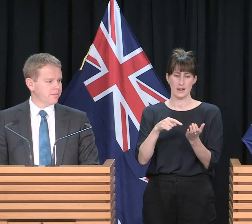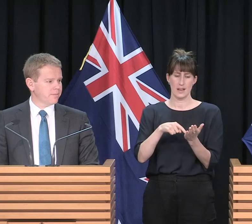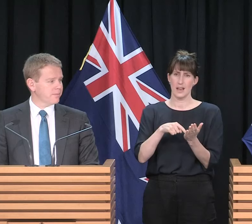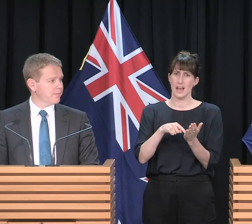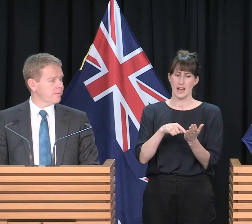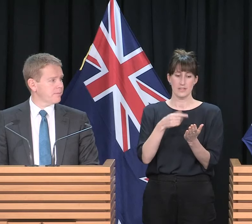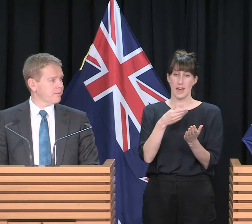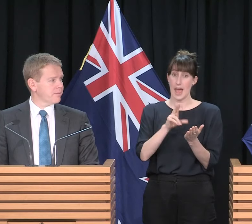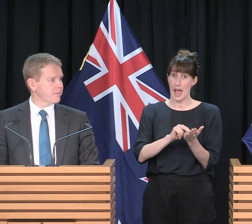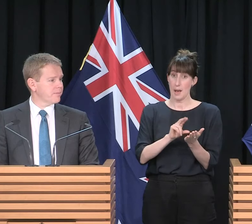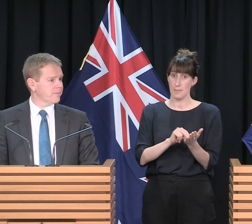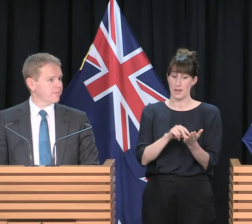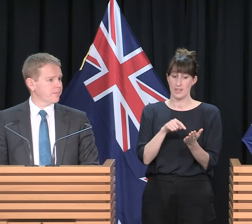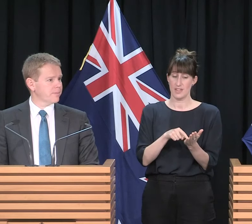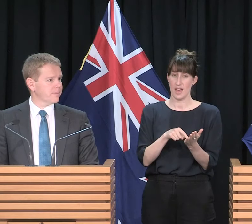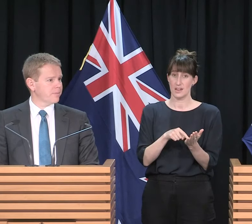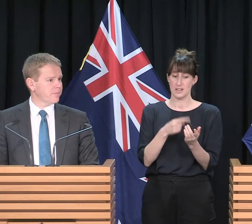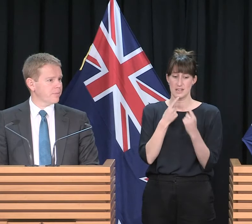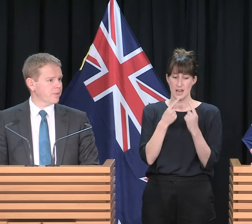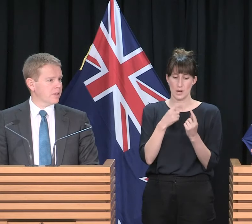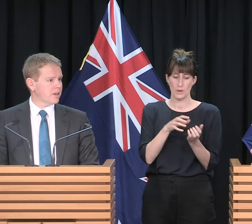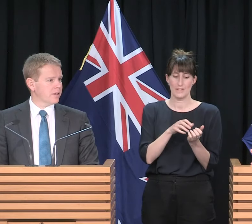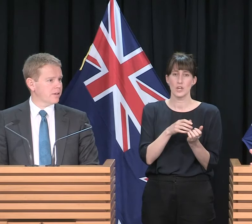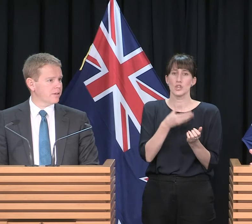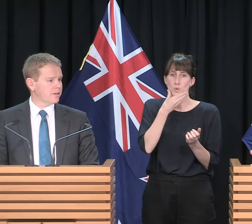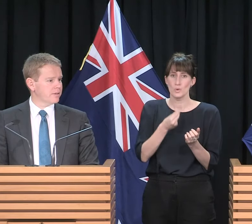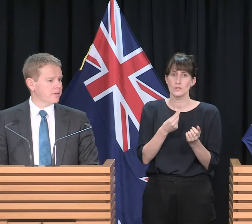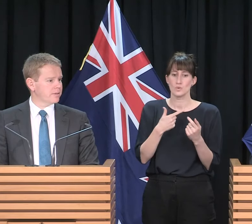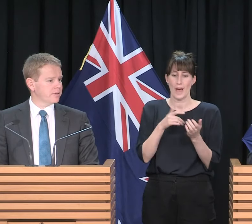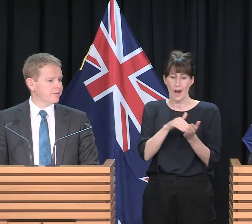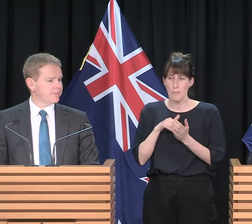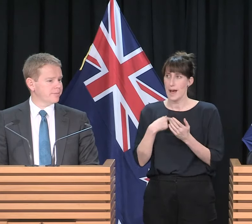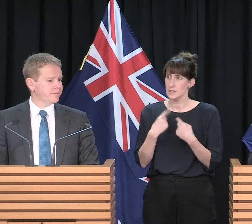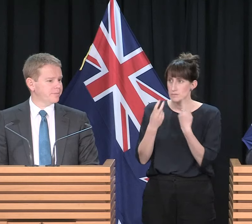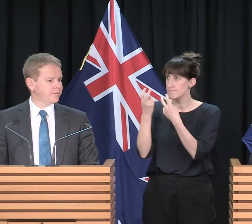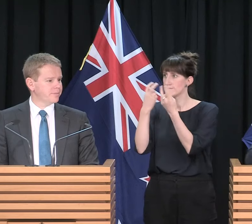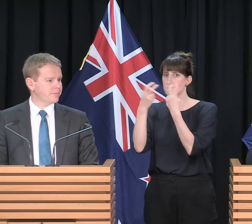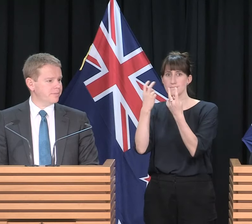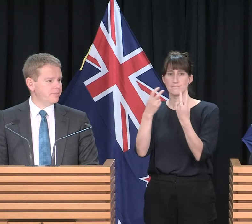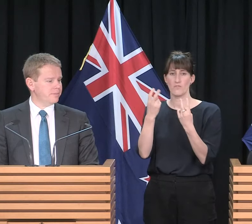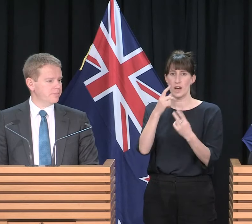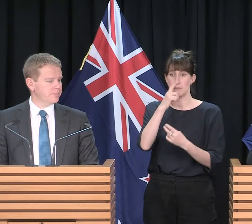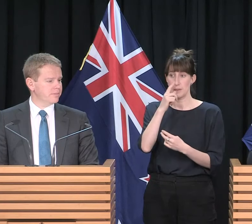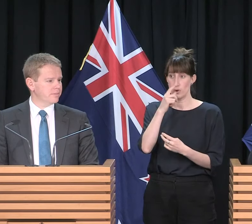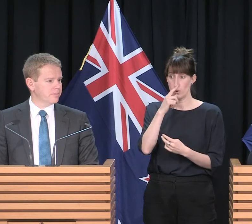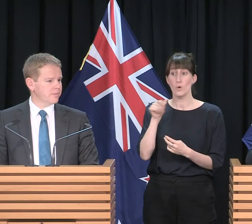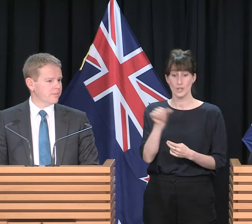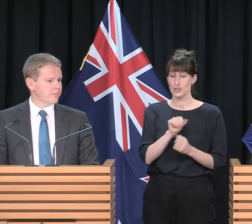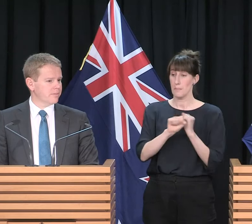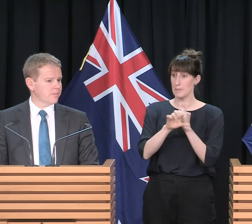the card-user is a close contact of a confirmed COVID-19 case and